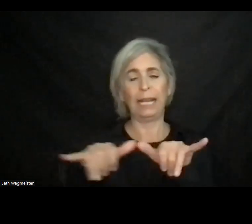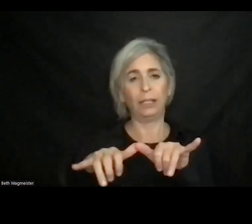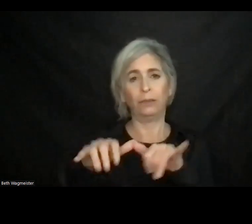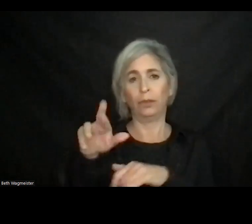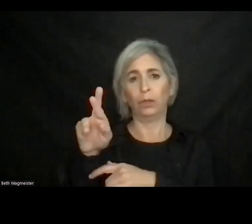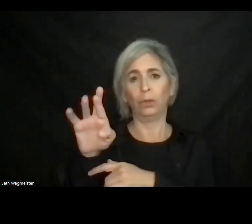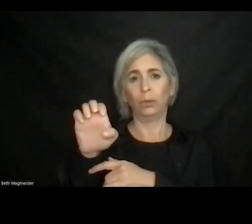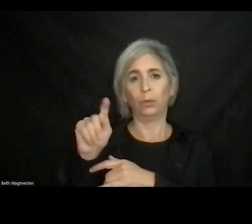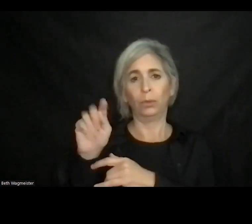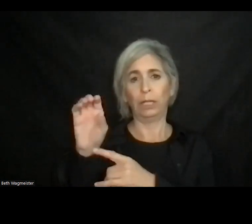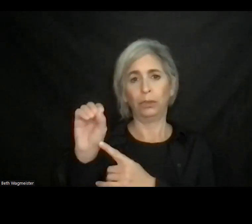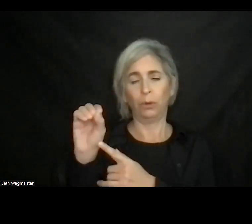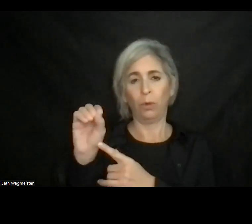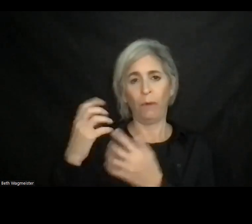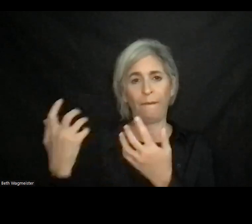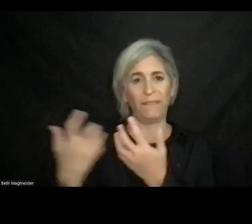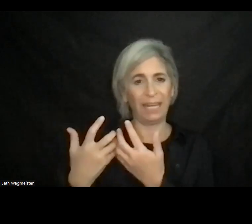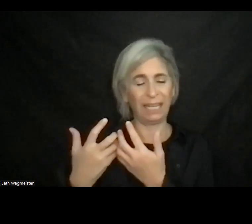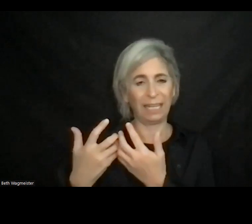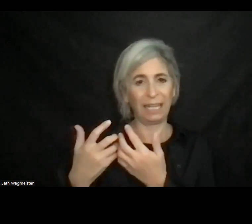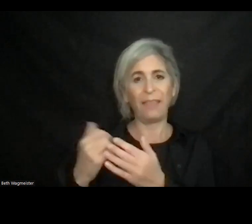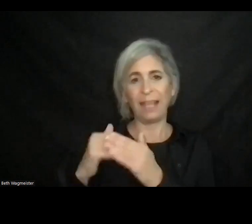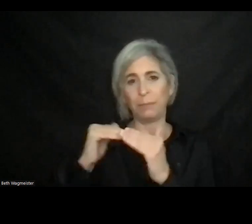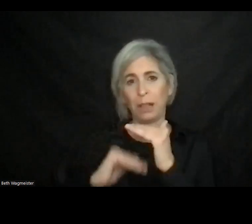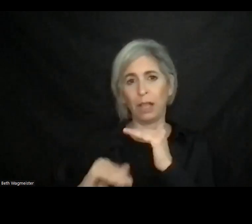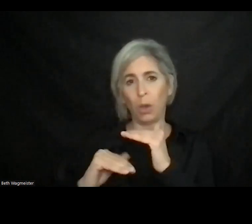This at a few places goes below the minimum standards